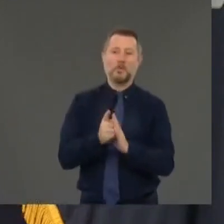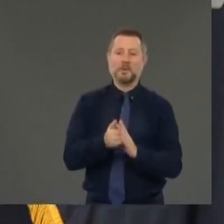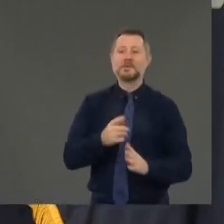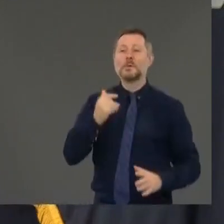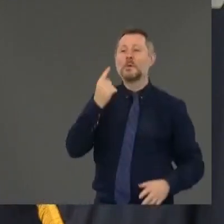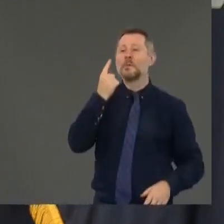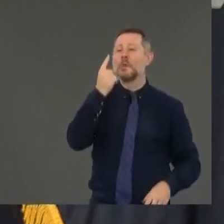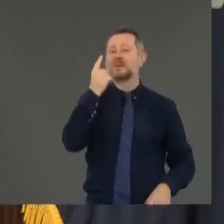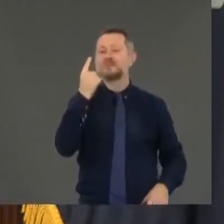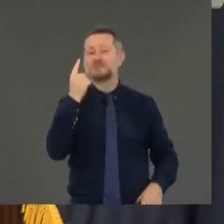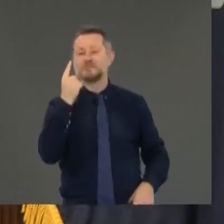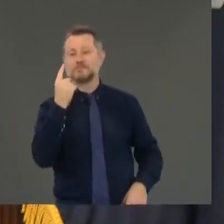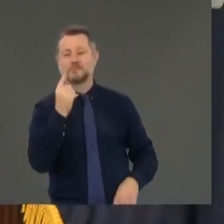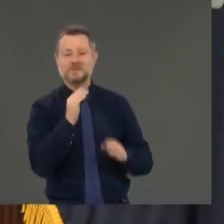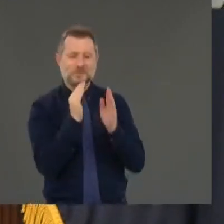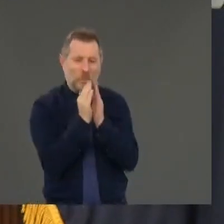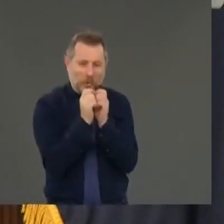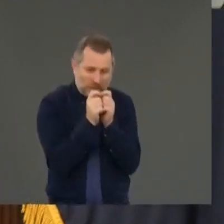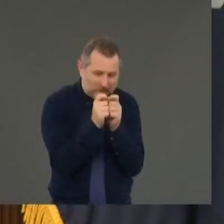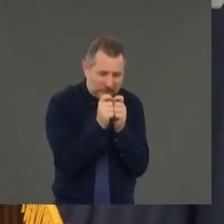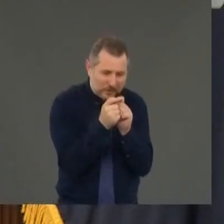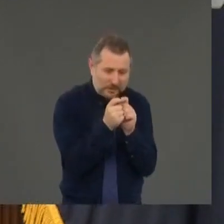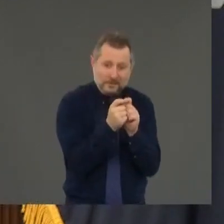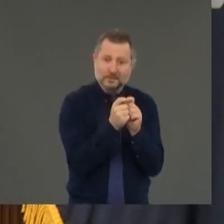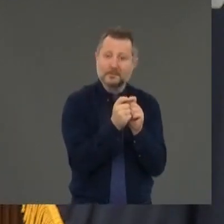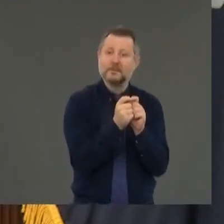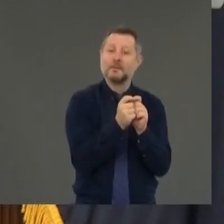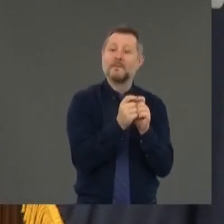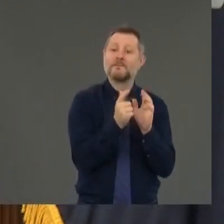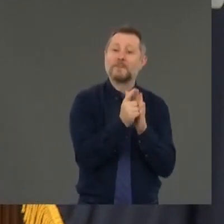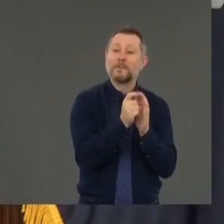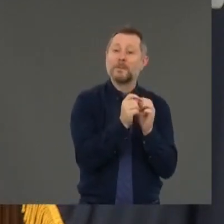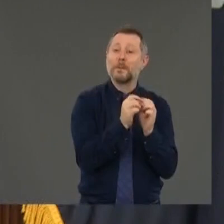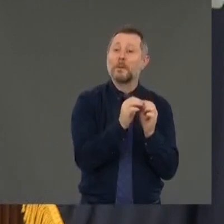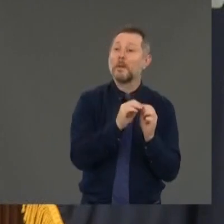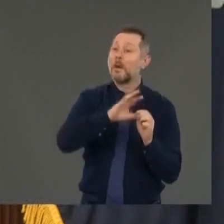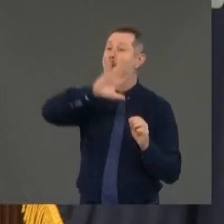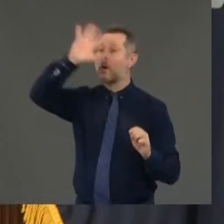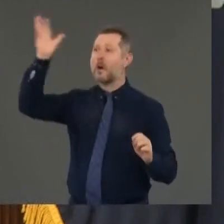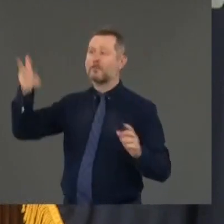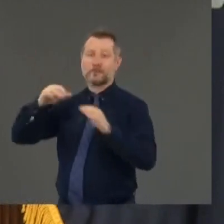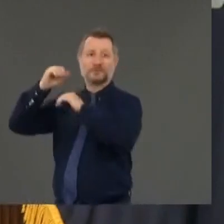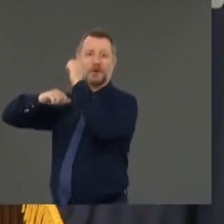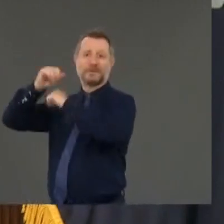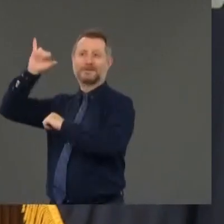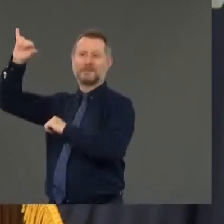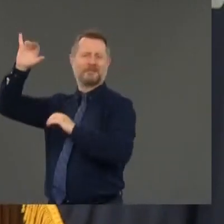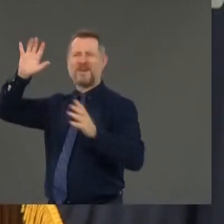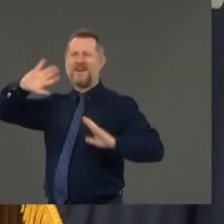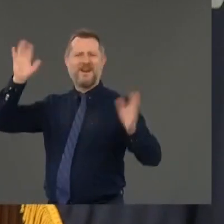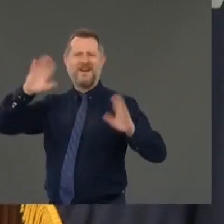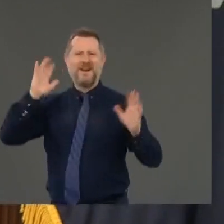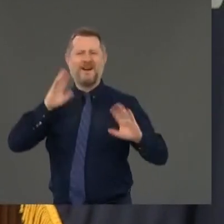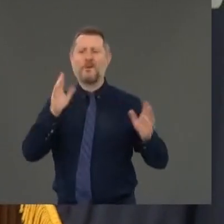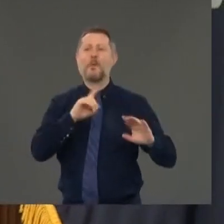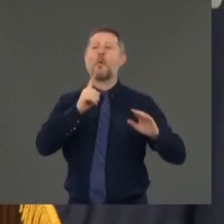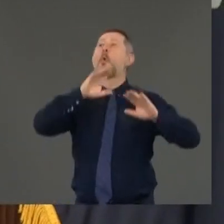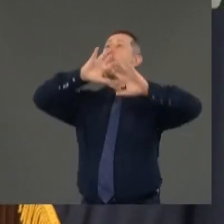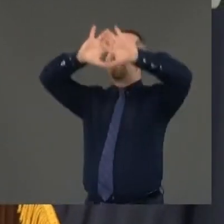THAT'S HOW TO USE THE MOMENT.